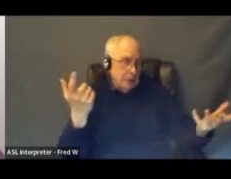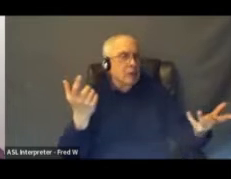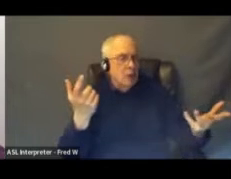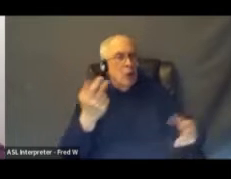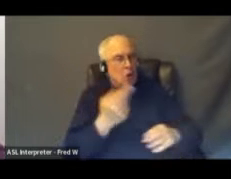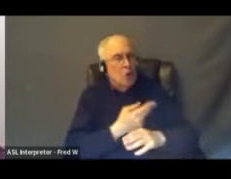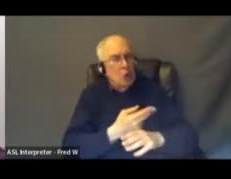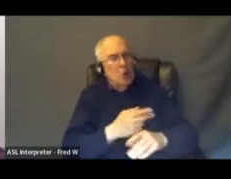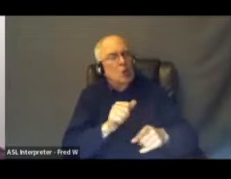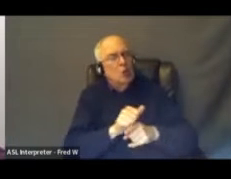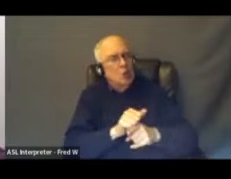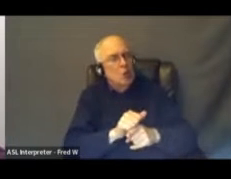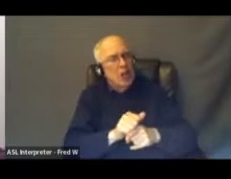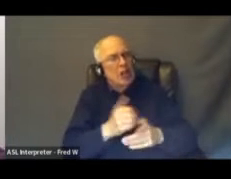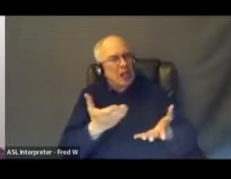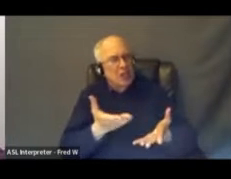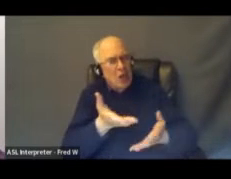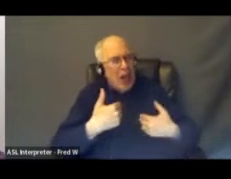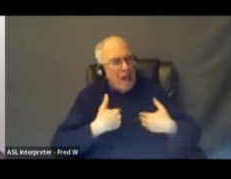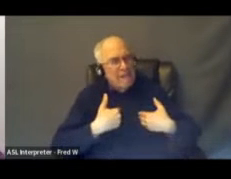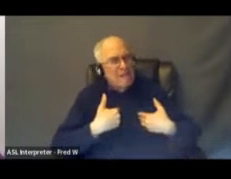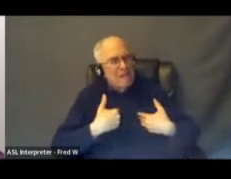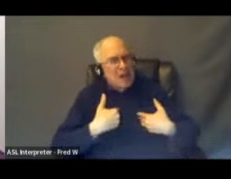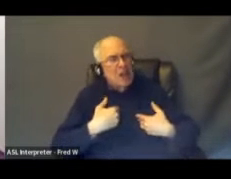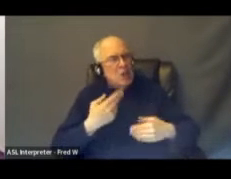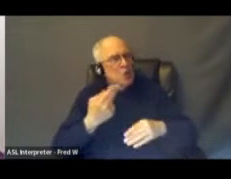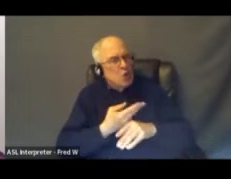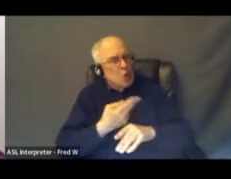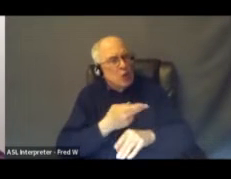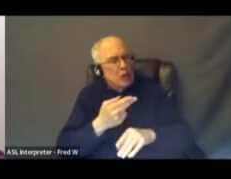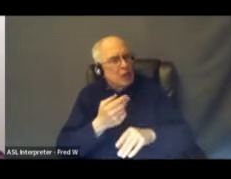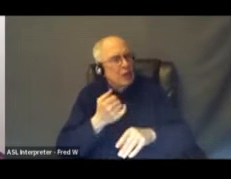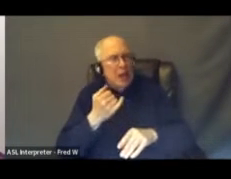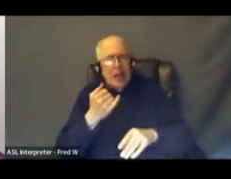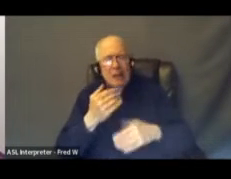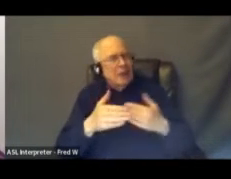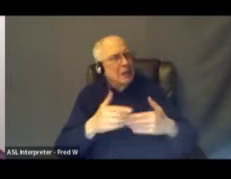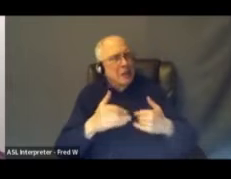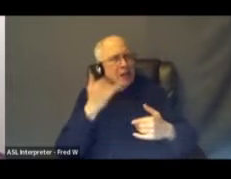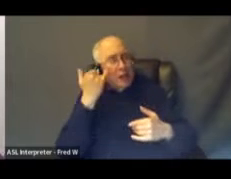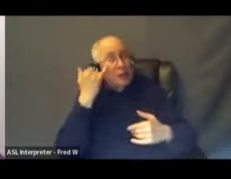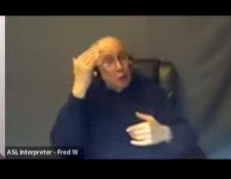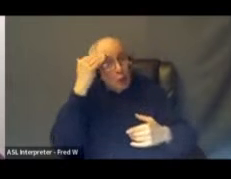that you're coming to the screening with and use them even if you're not sure if this person is a survivor or not. If